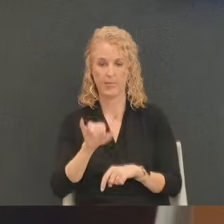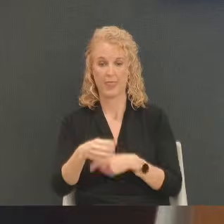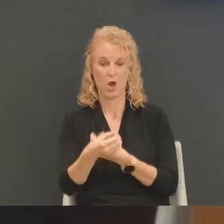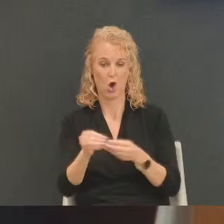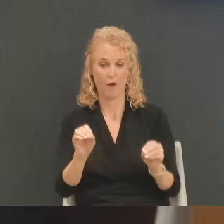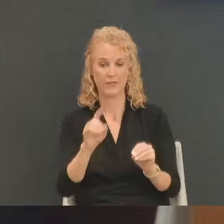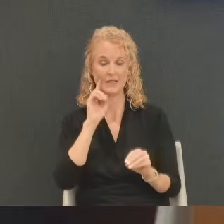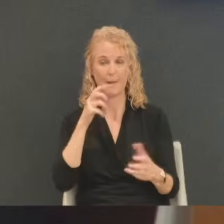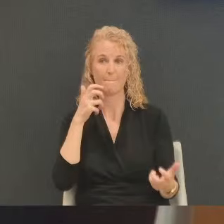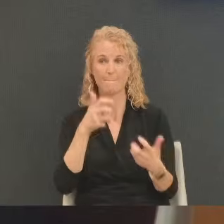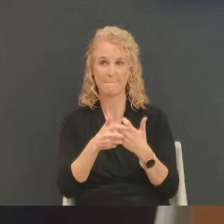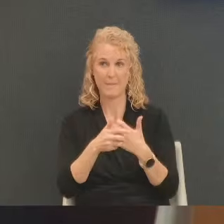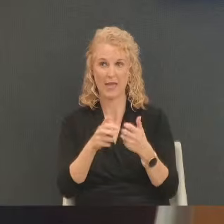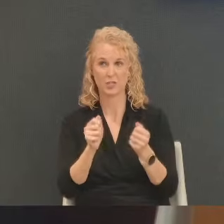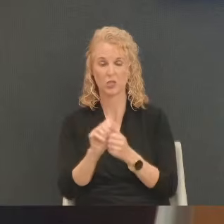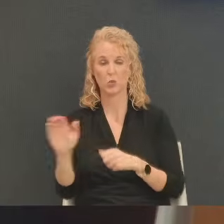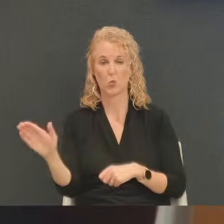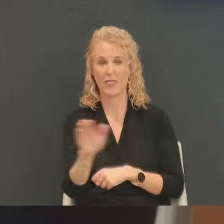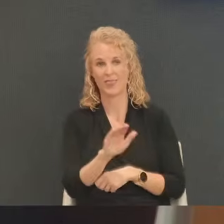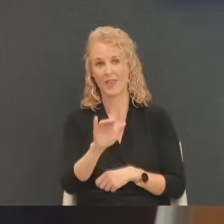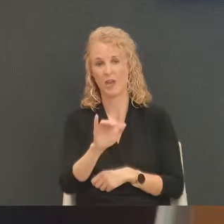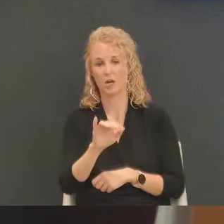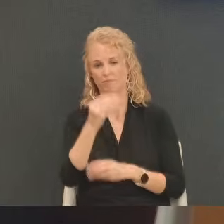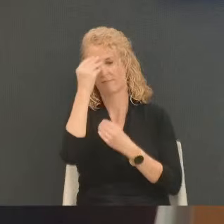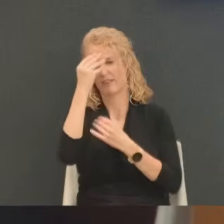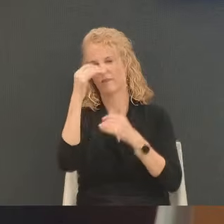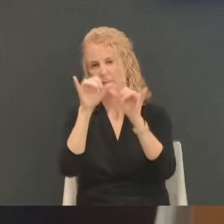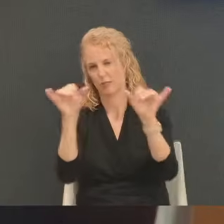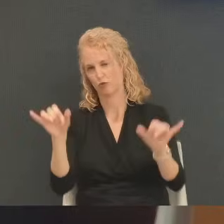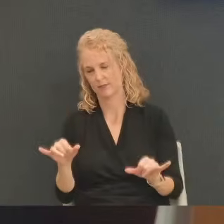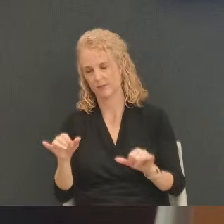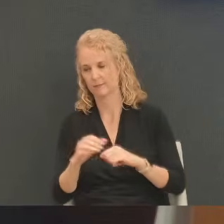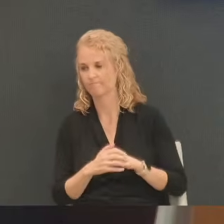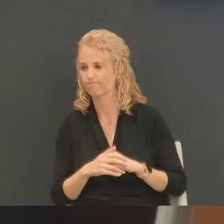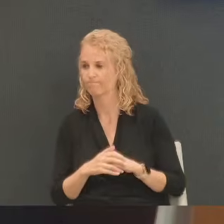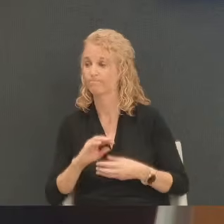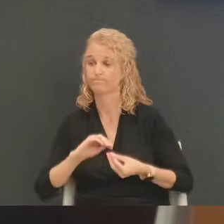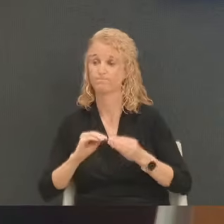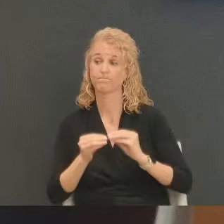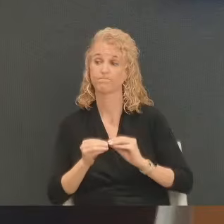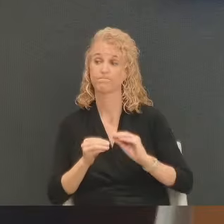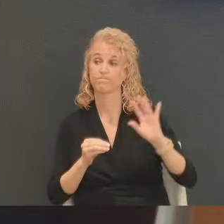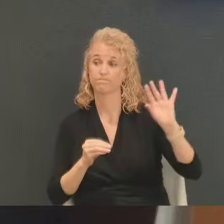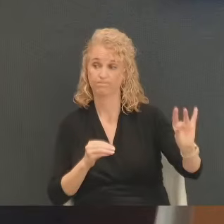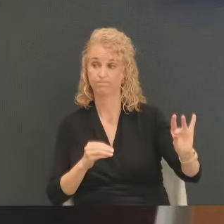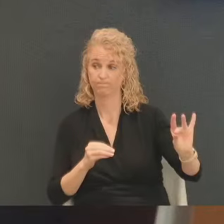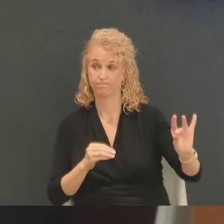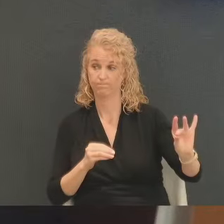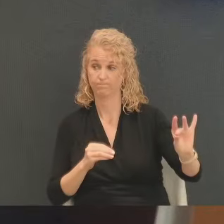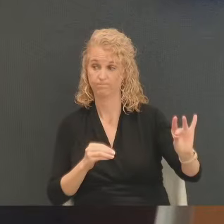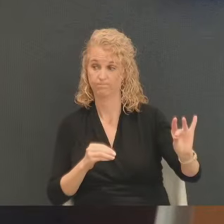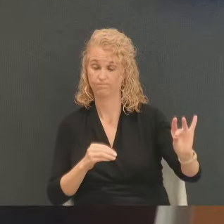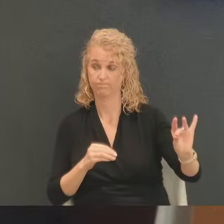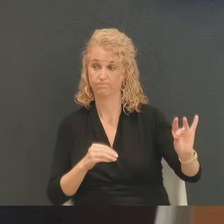their criminal justice information system program. item number eight Commissioners is